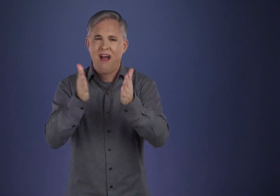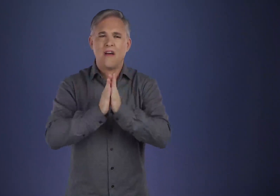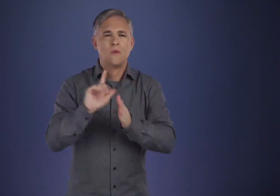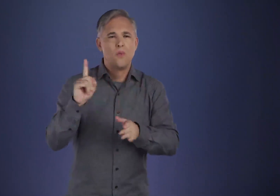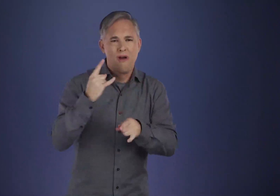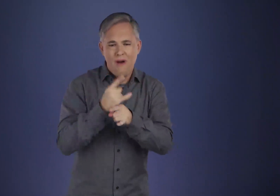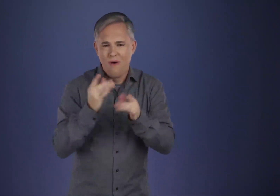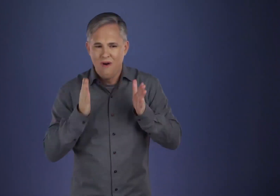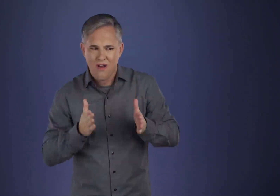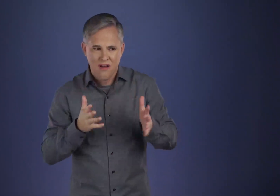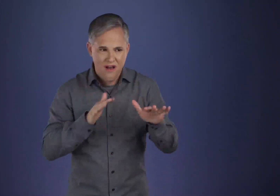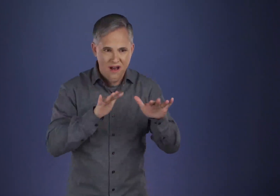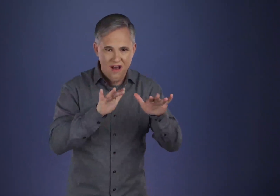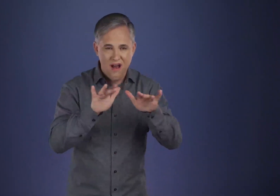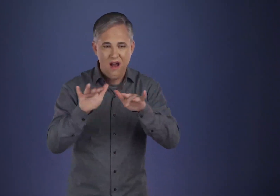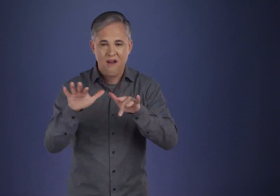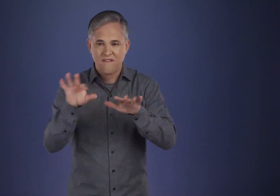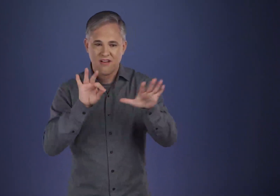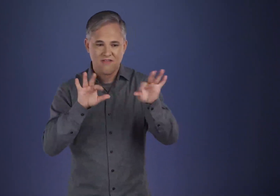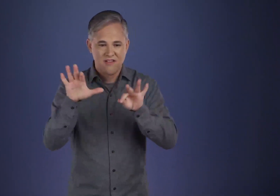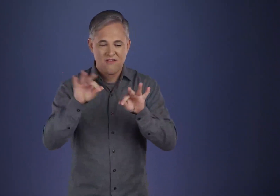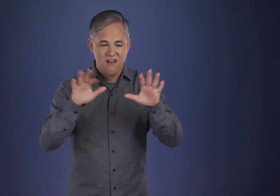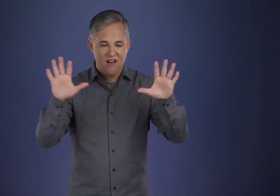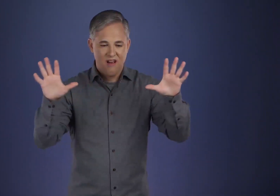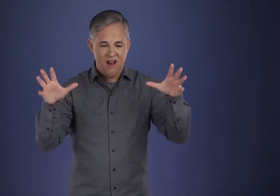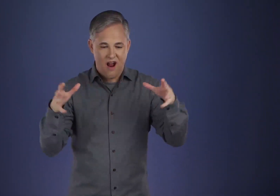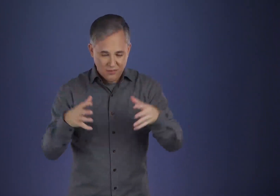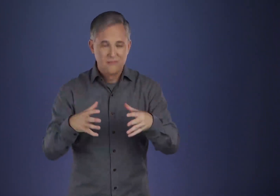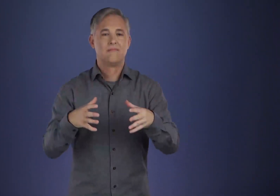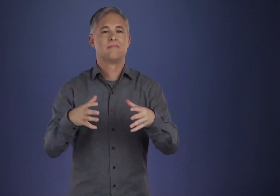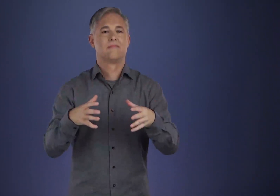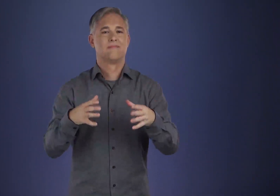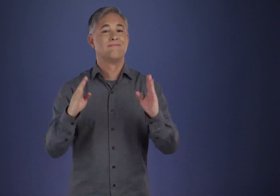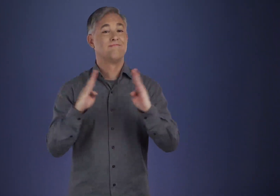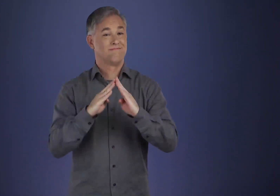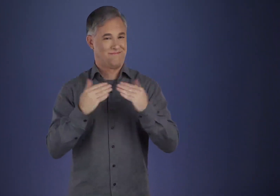…with the result that Middletown now has a group, and he is the founder.